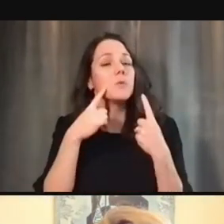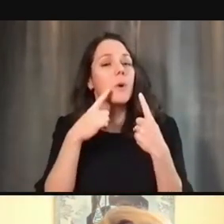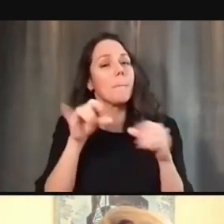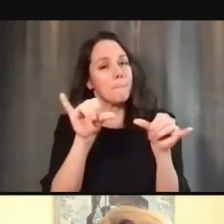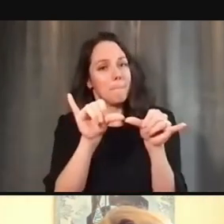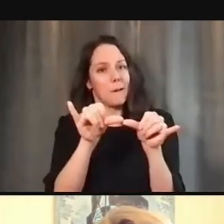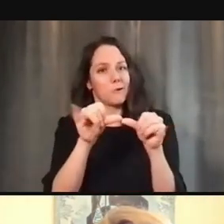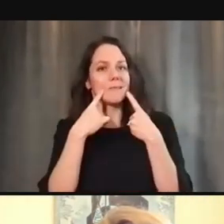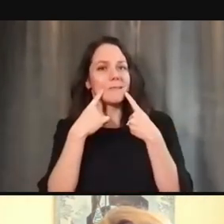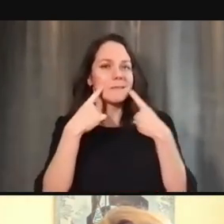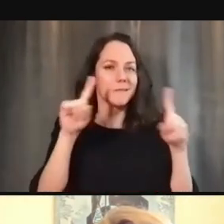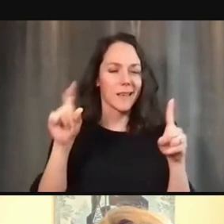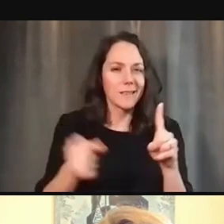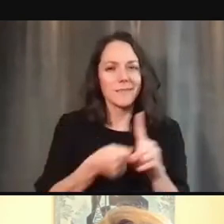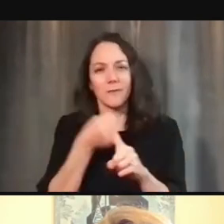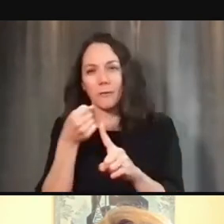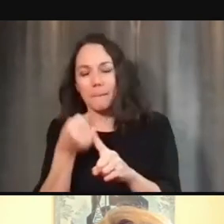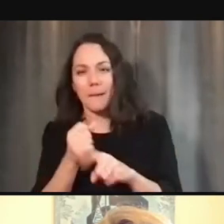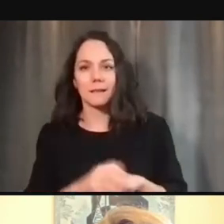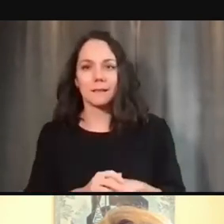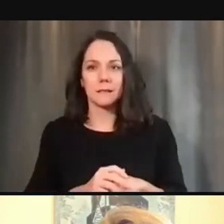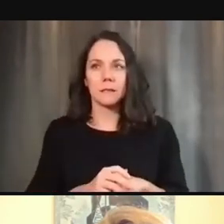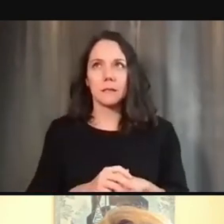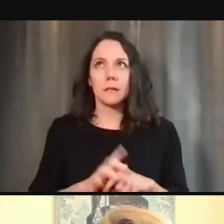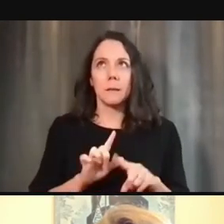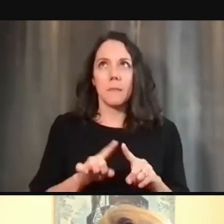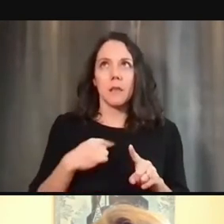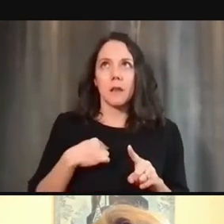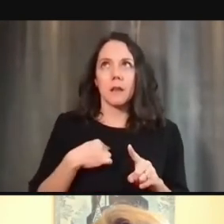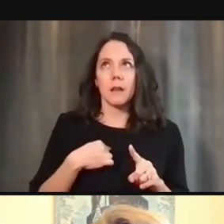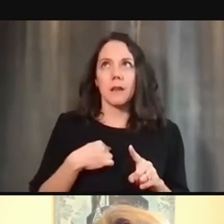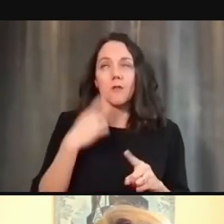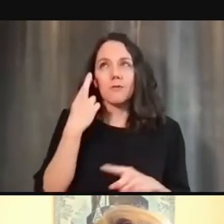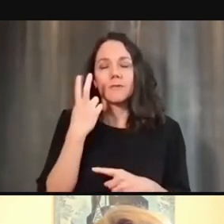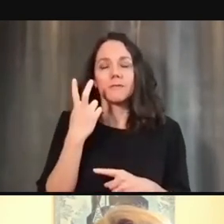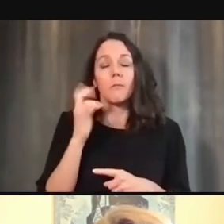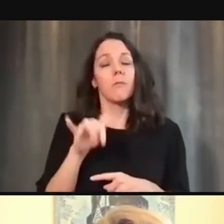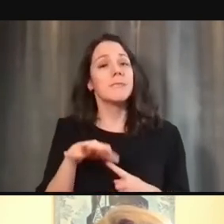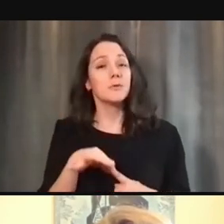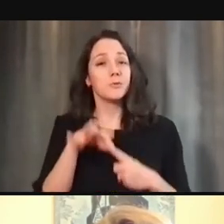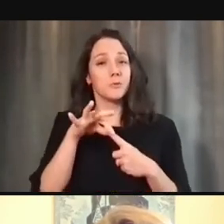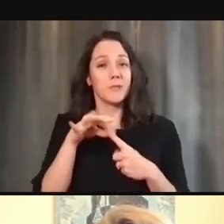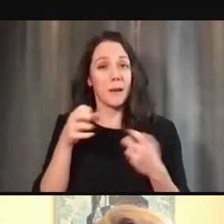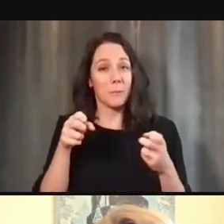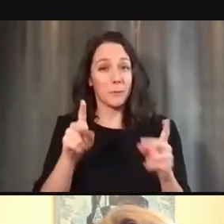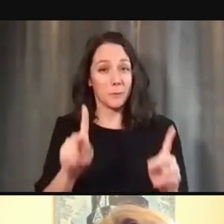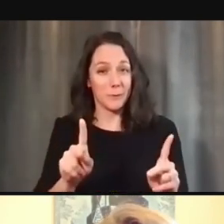But it occurs to me that we have a unique opportunity today. Usually I hear this conversation being had